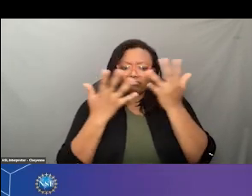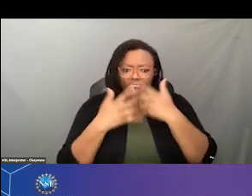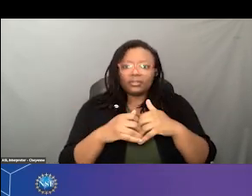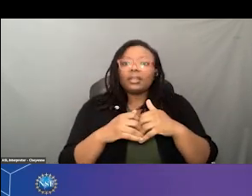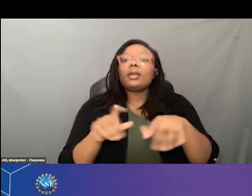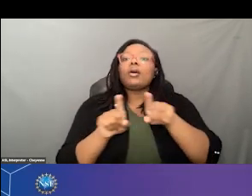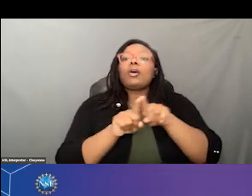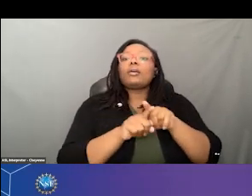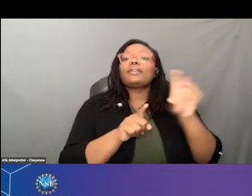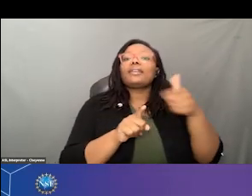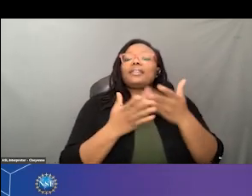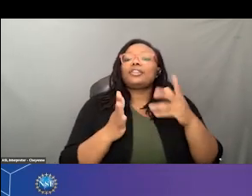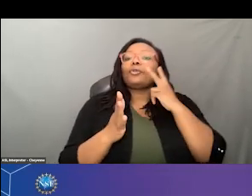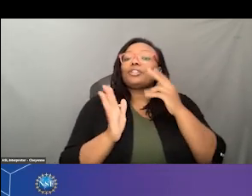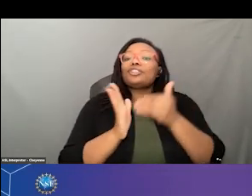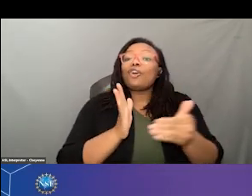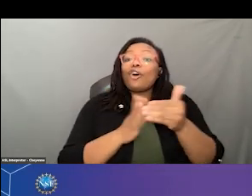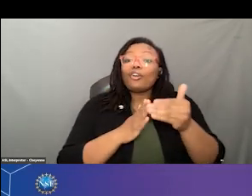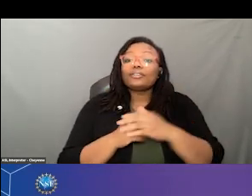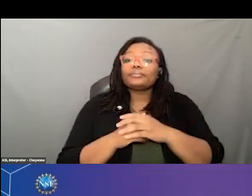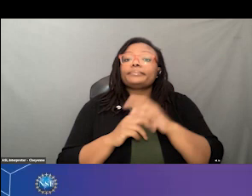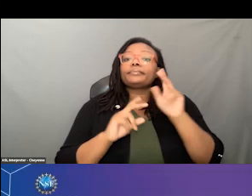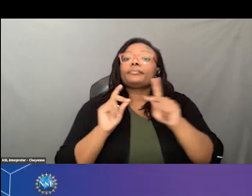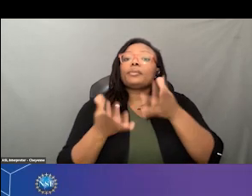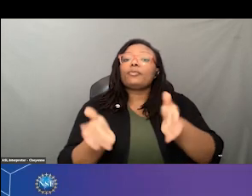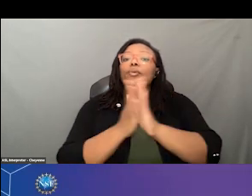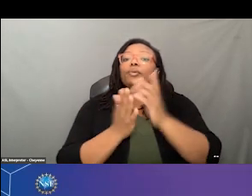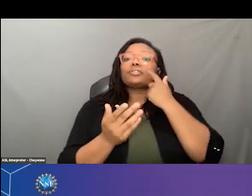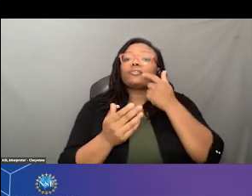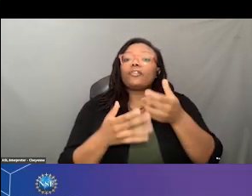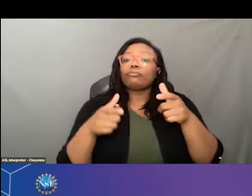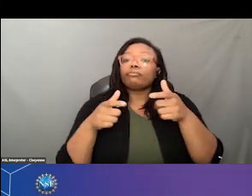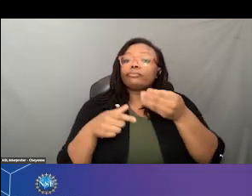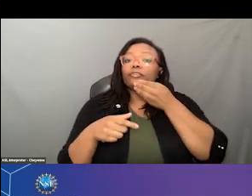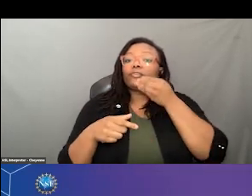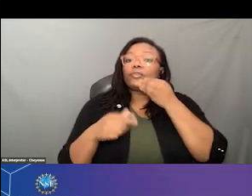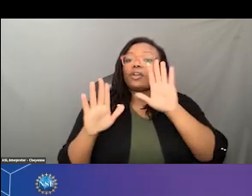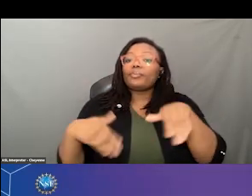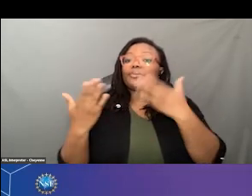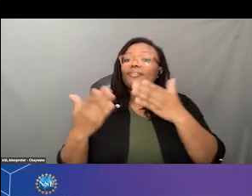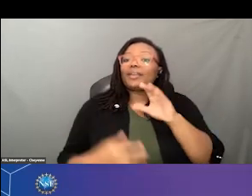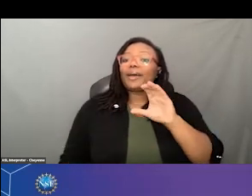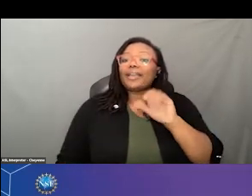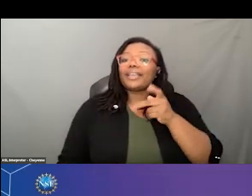Also, something that we see often is that people request for meals that are going to be provided by a caterer.